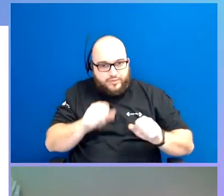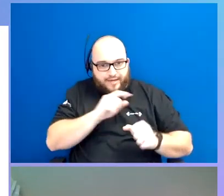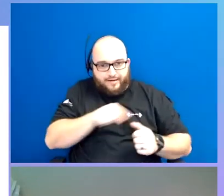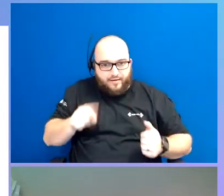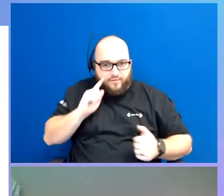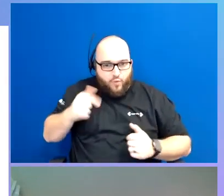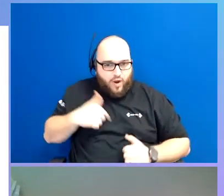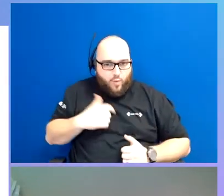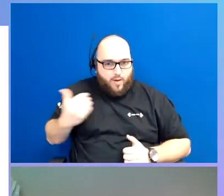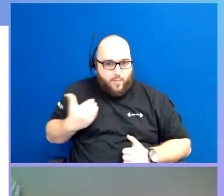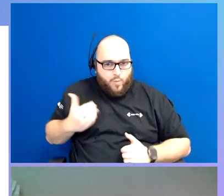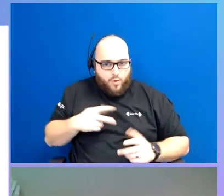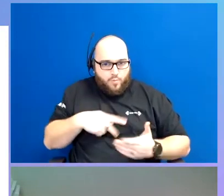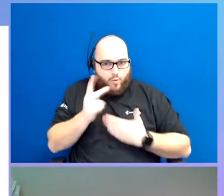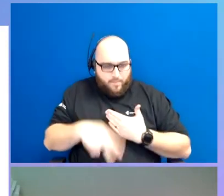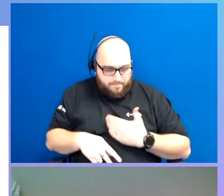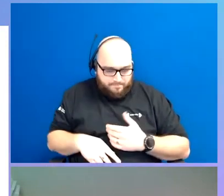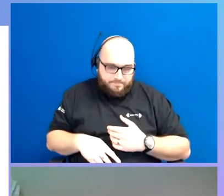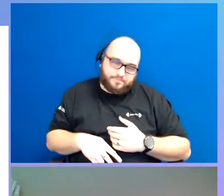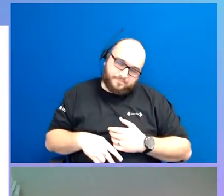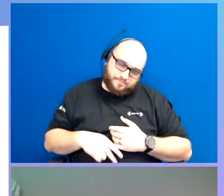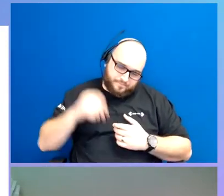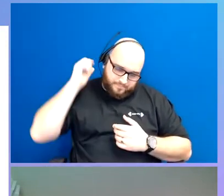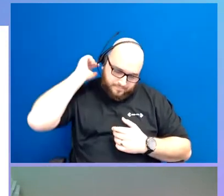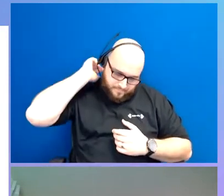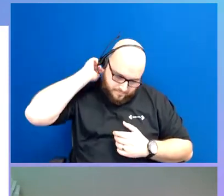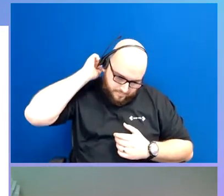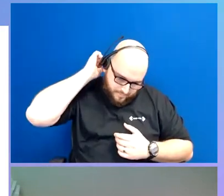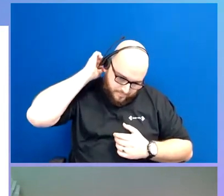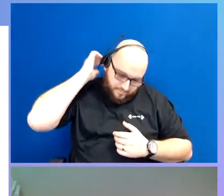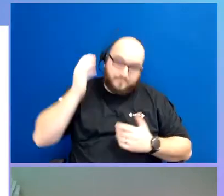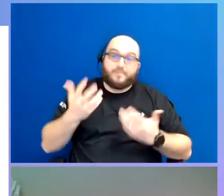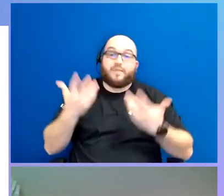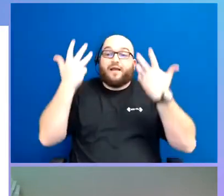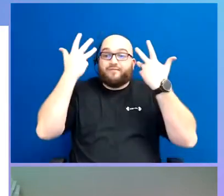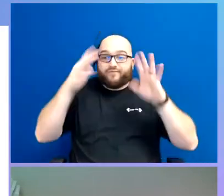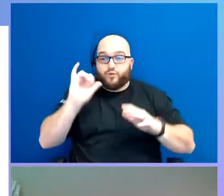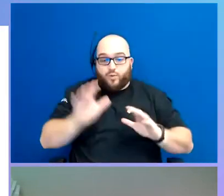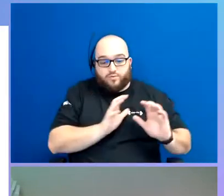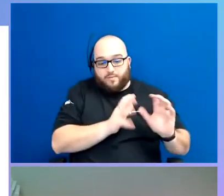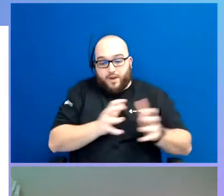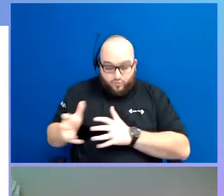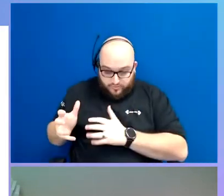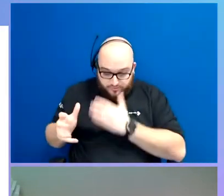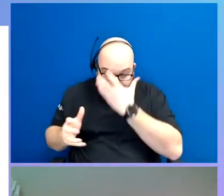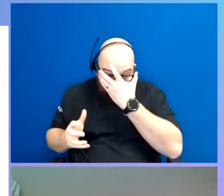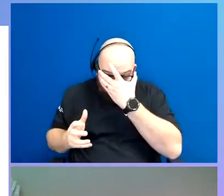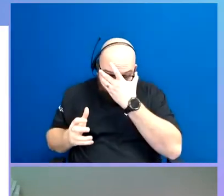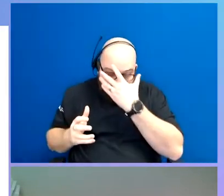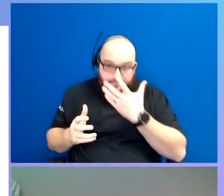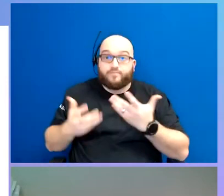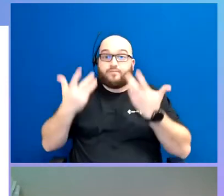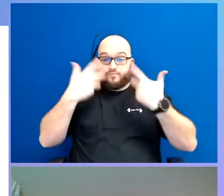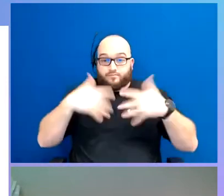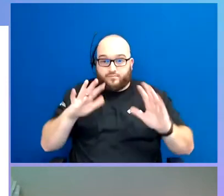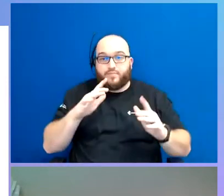developer hours and then, and